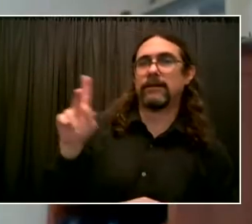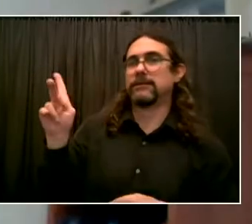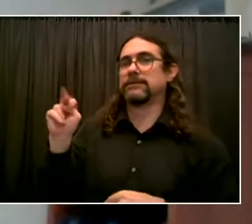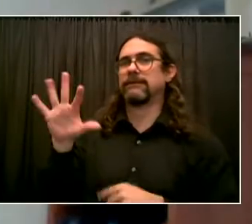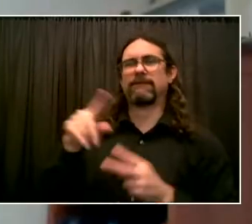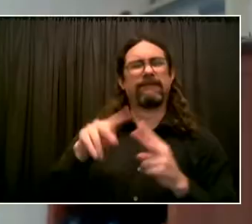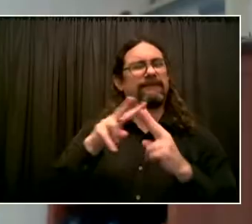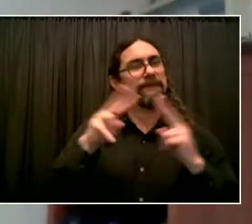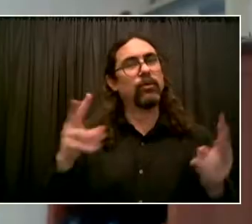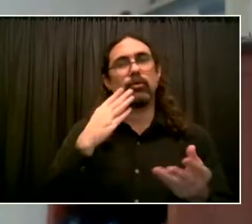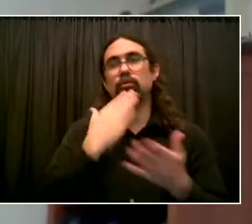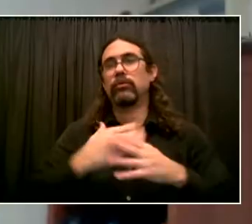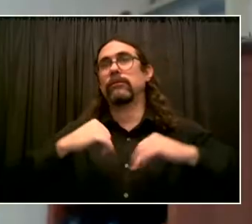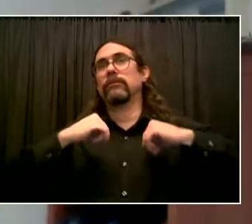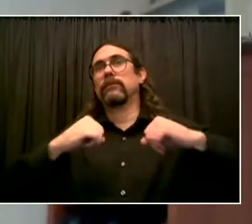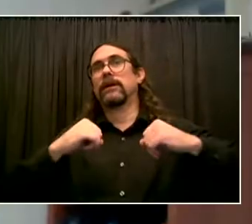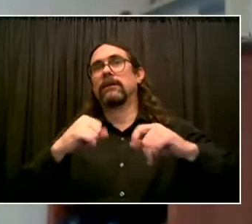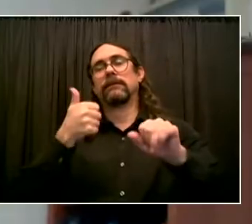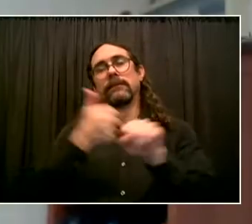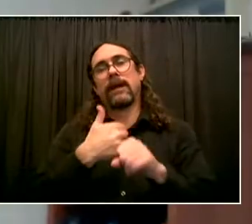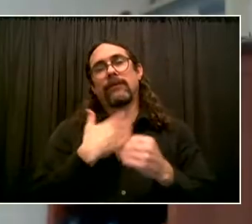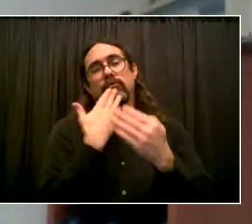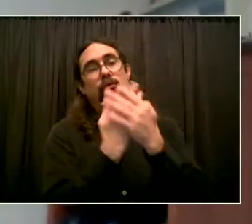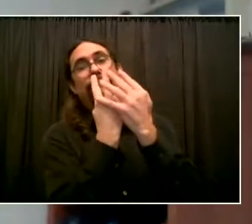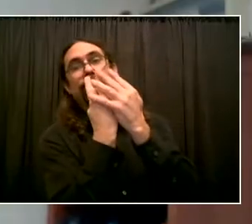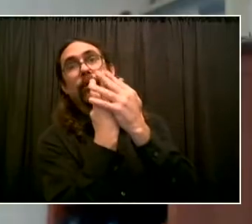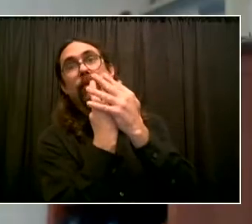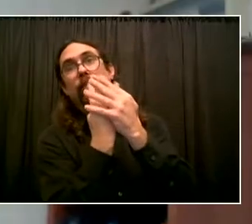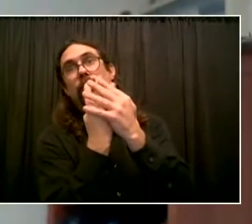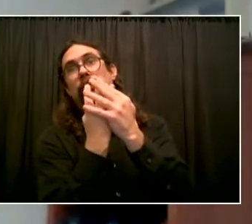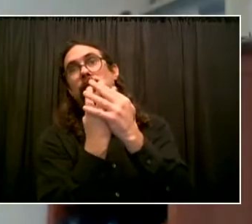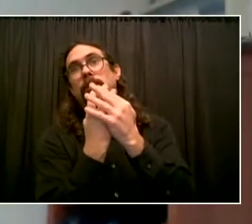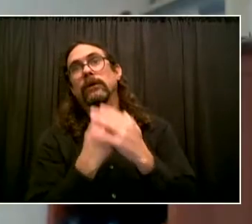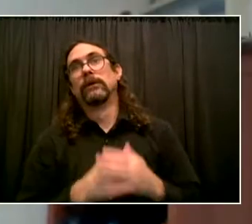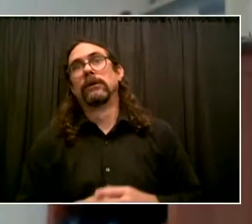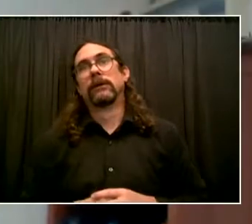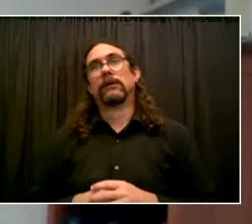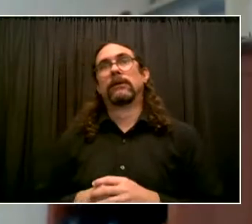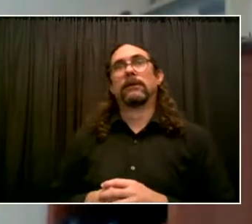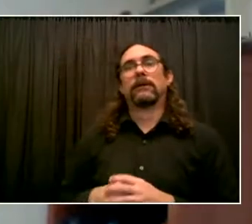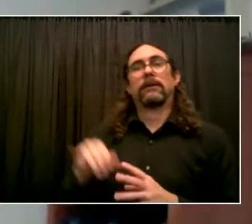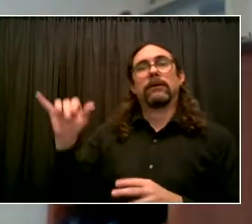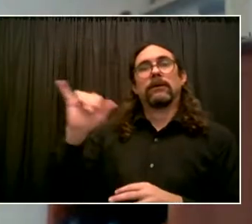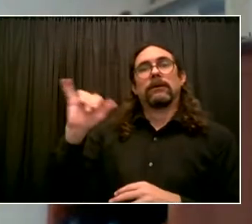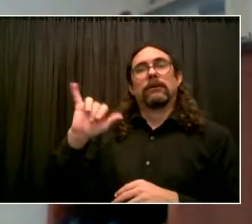HAVING GOOD VENTILATION THWHEER YOU HAVE A HEPA FILTER